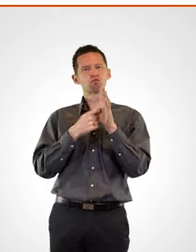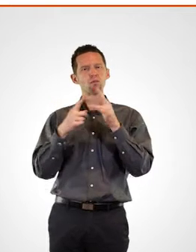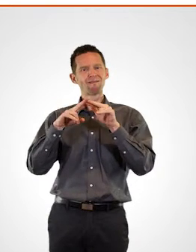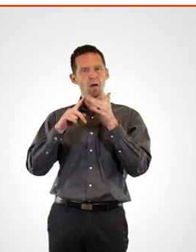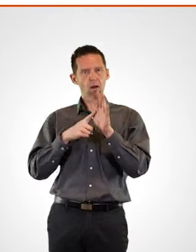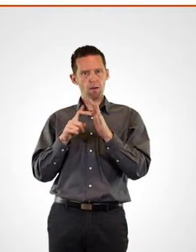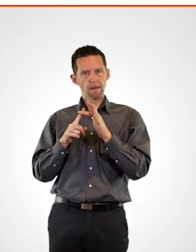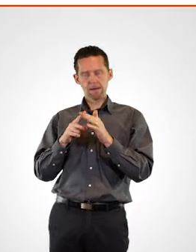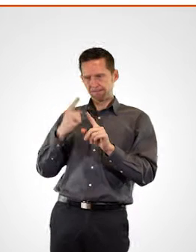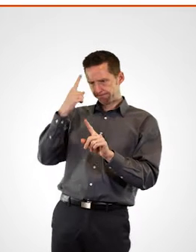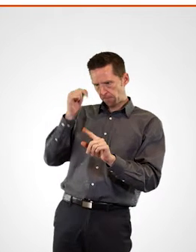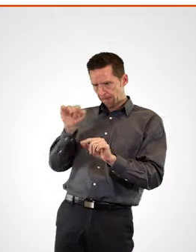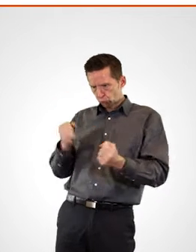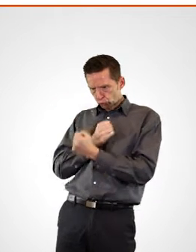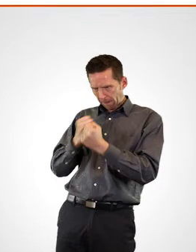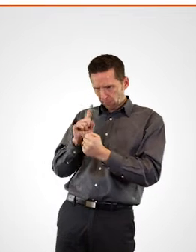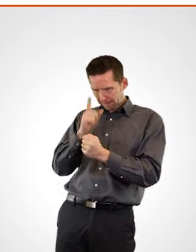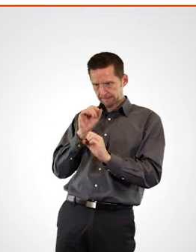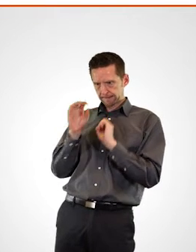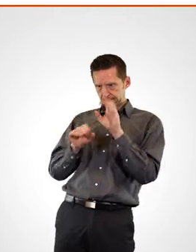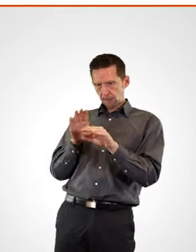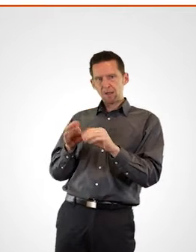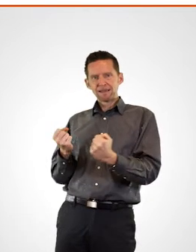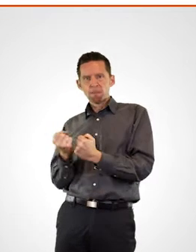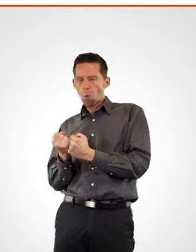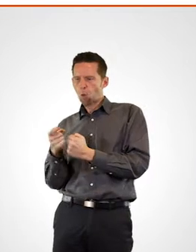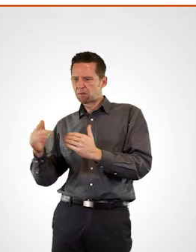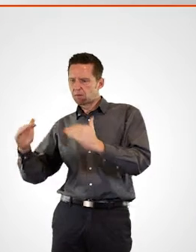and utilise the student's strengths and support their areas of weakness.